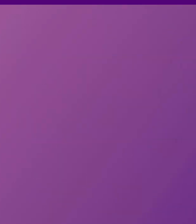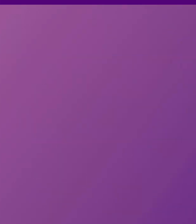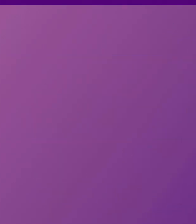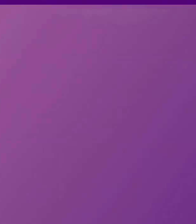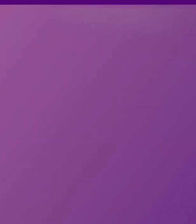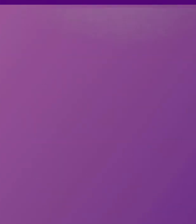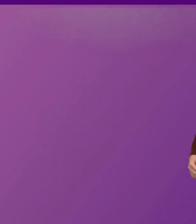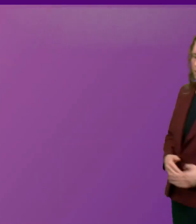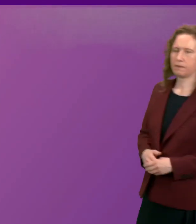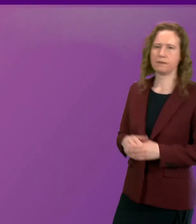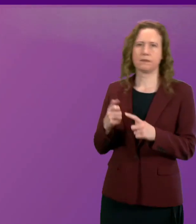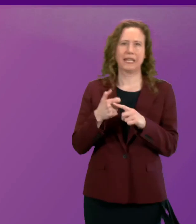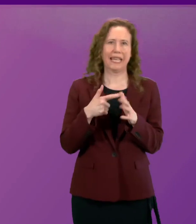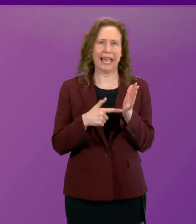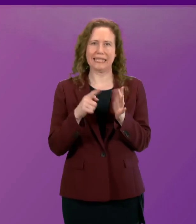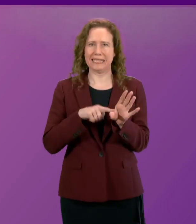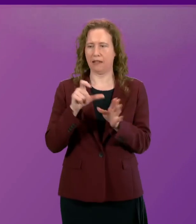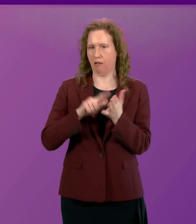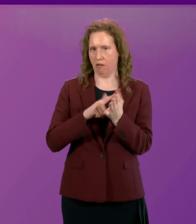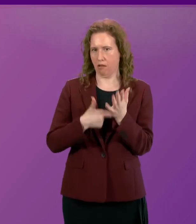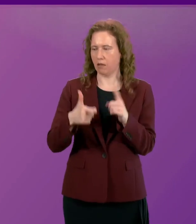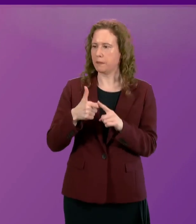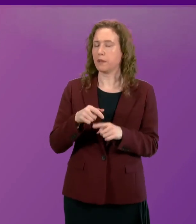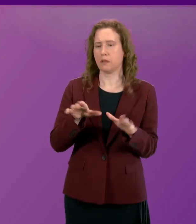Care workers who are employed by Enable are on strike and have been demonstrating outside